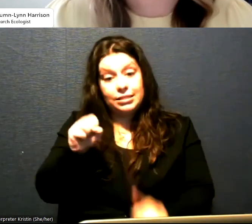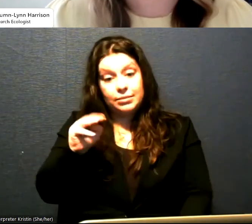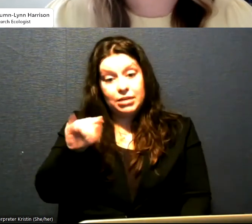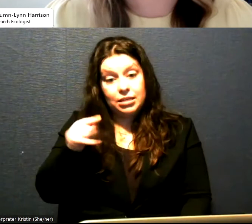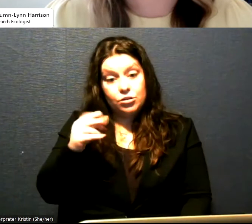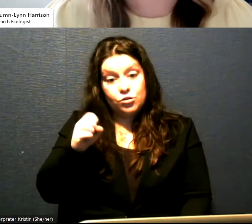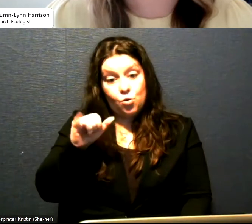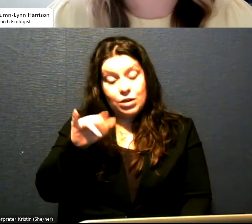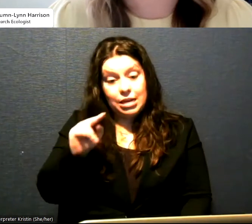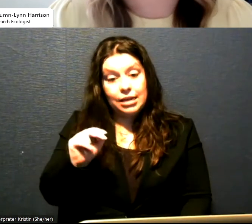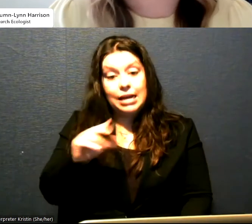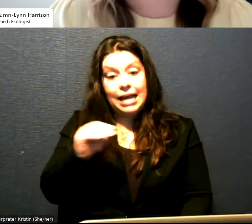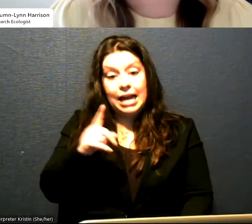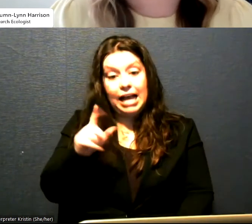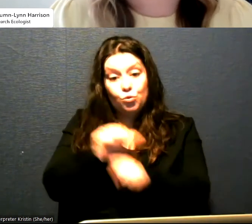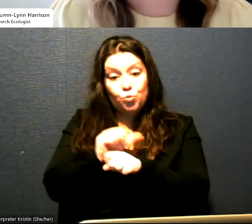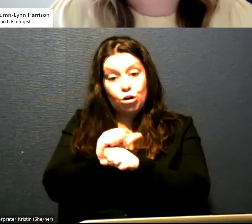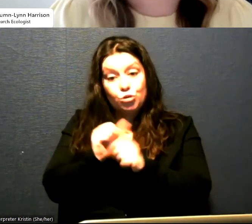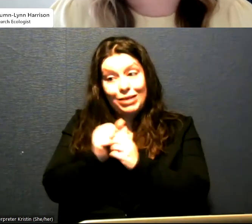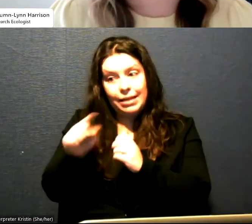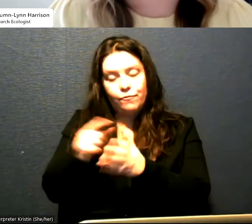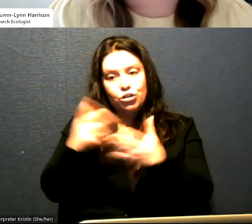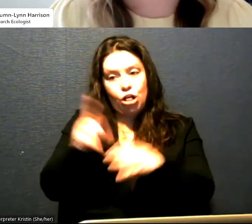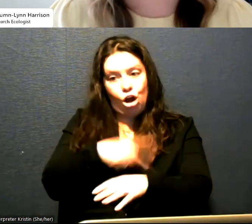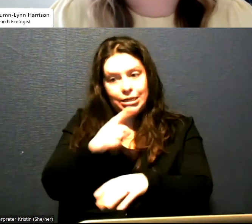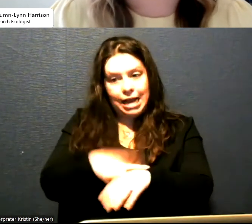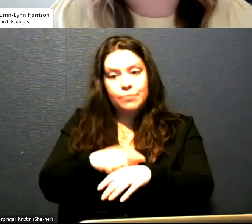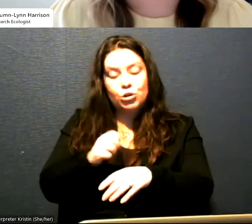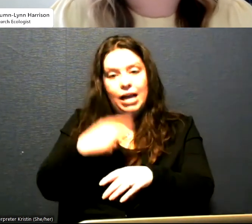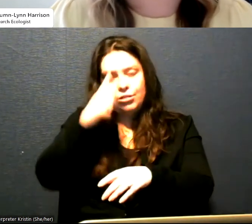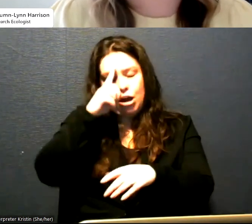to learn more about birds because I had never worked with birds before um and marine mammals.